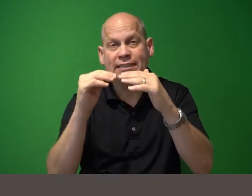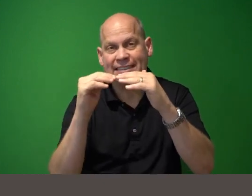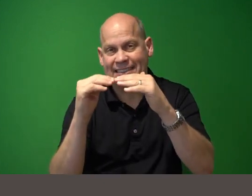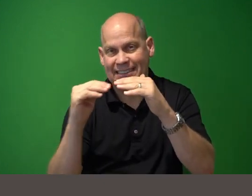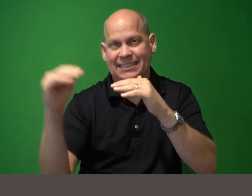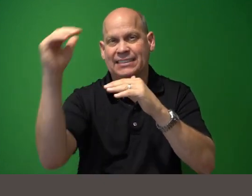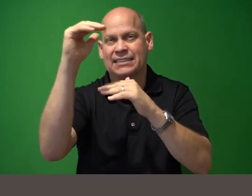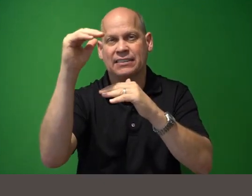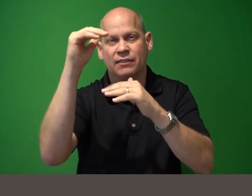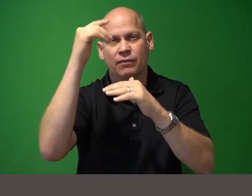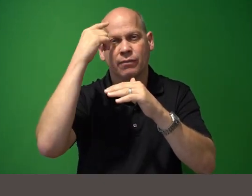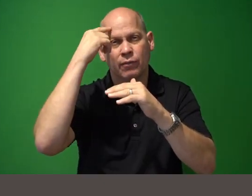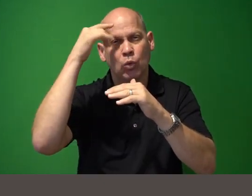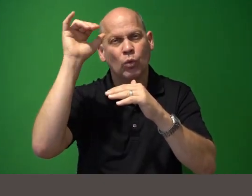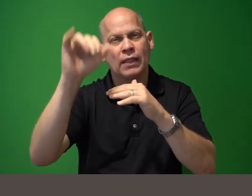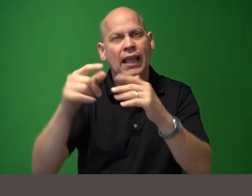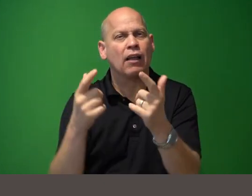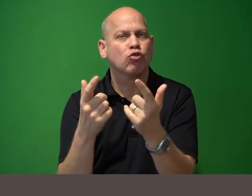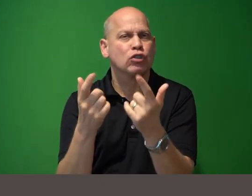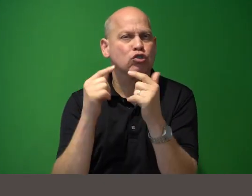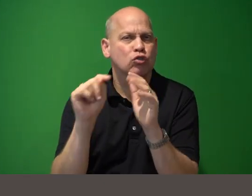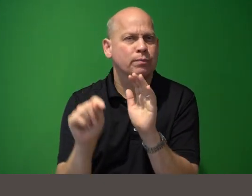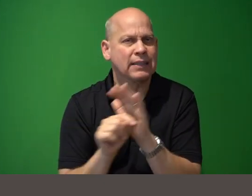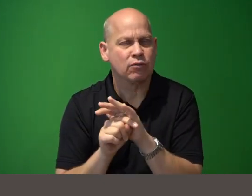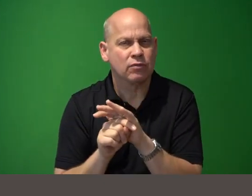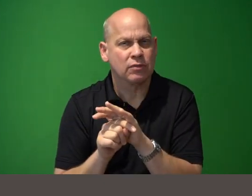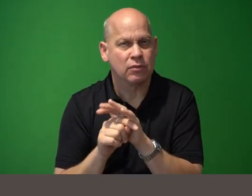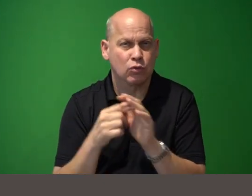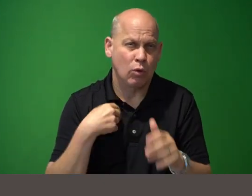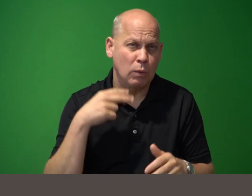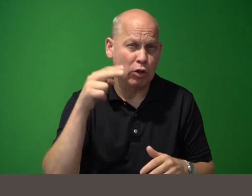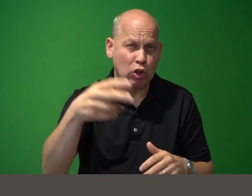for that return period. So if we look at the graph,